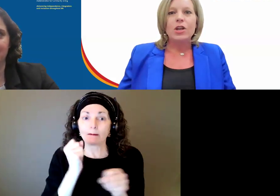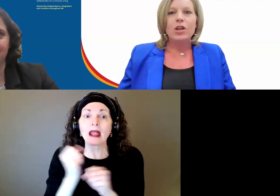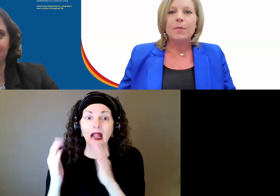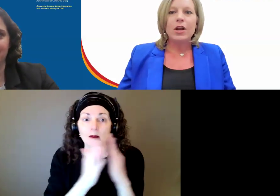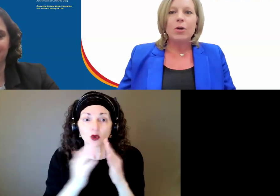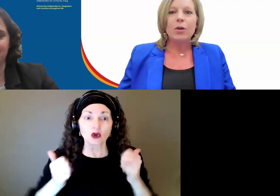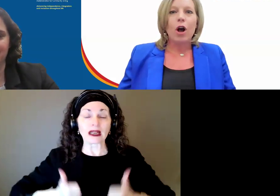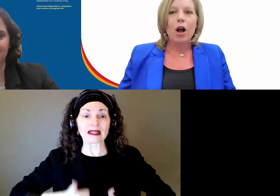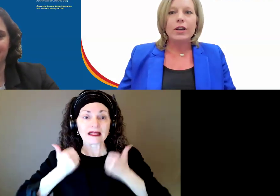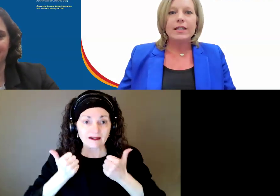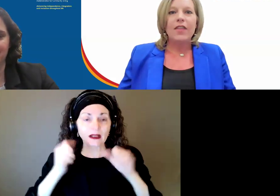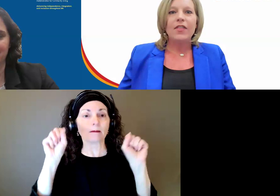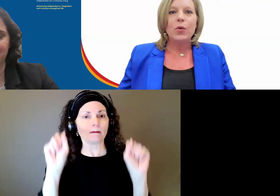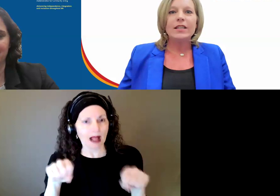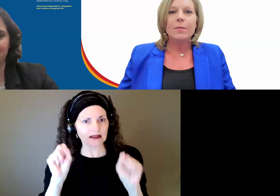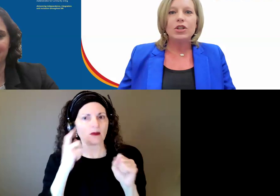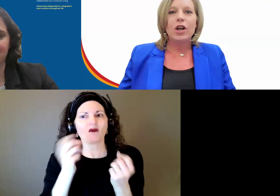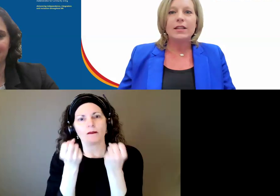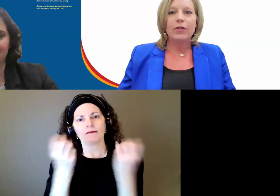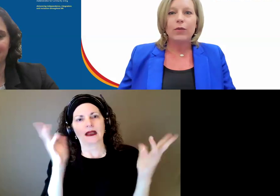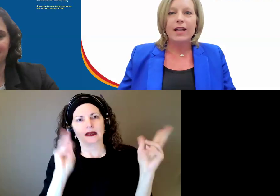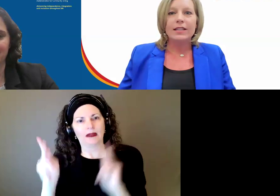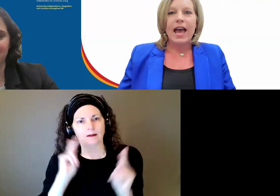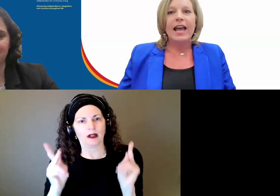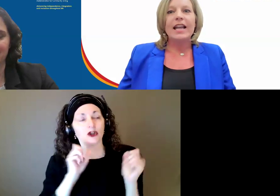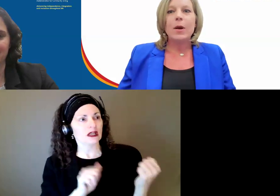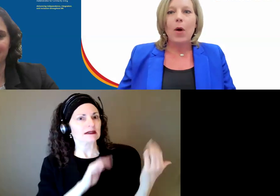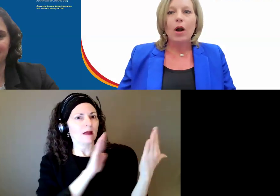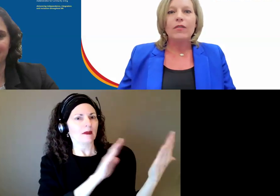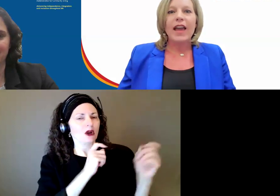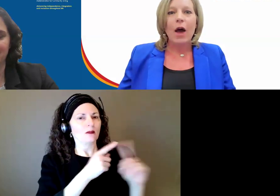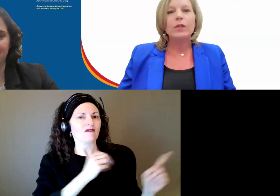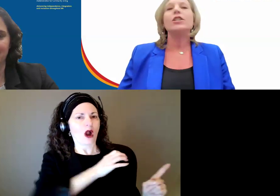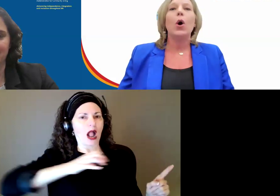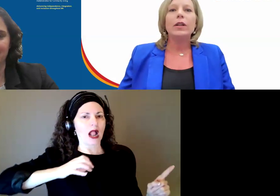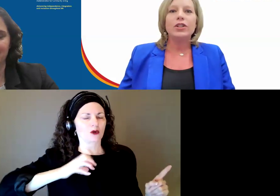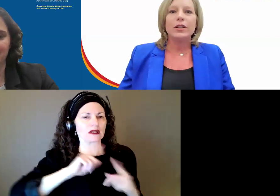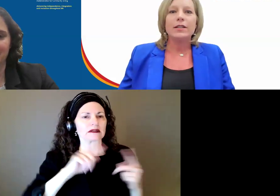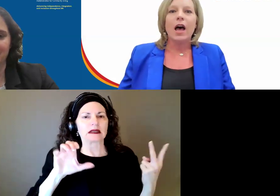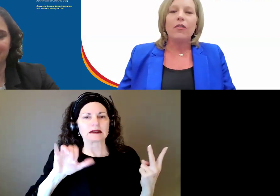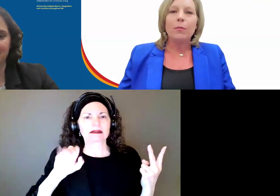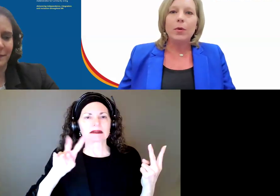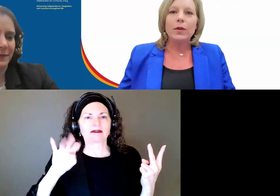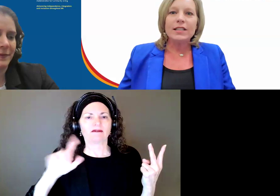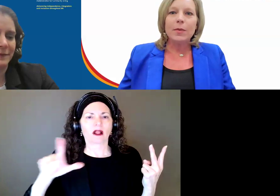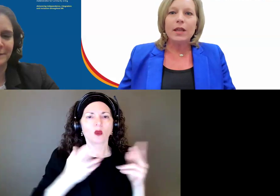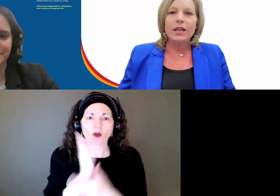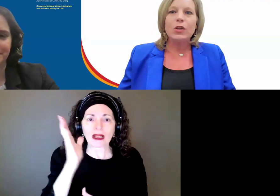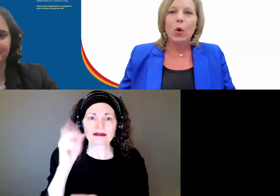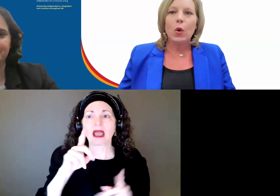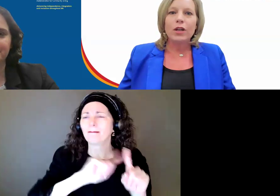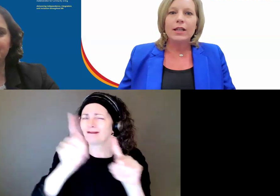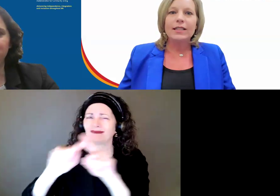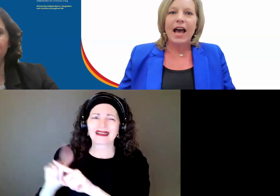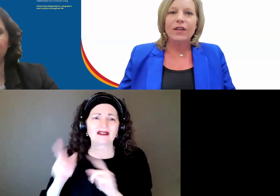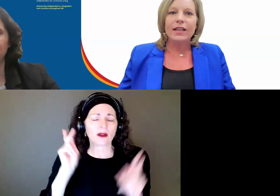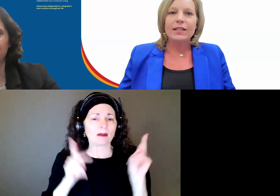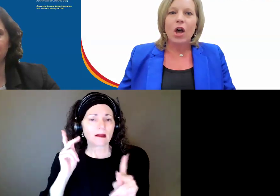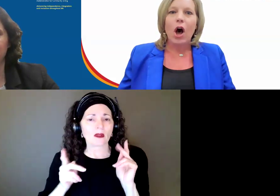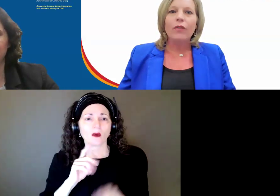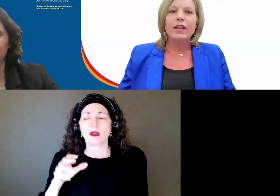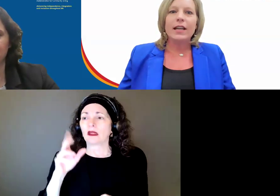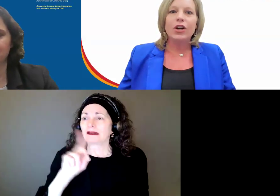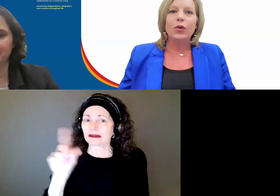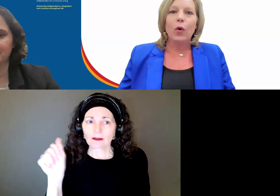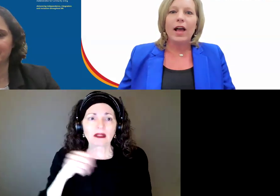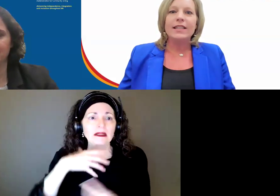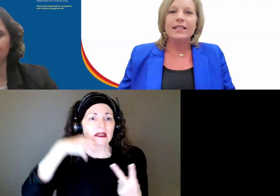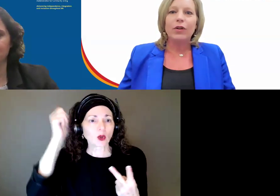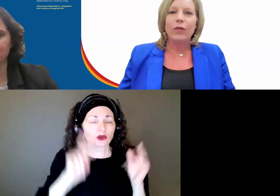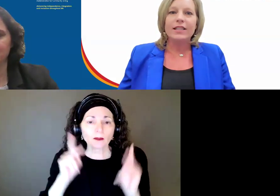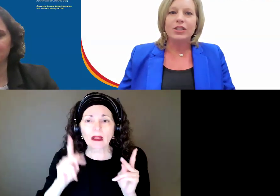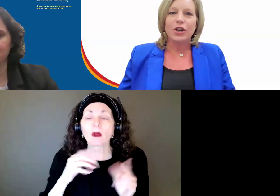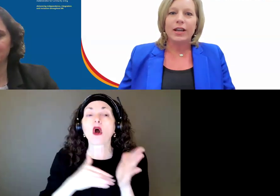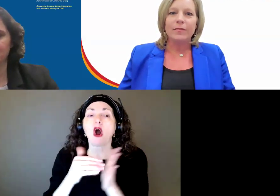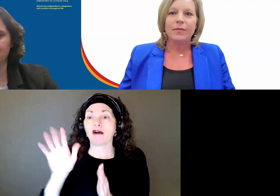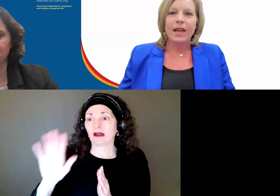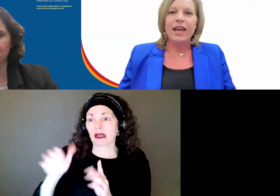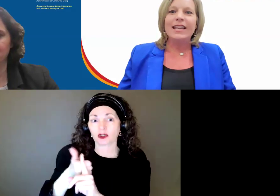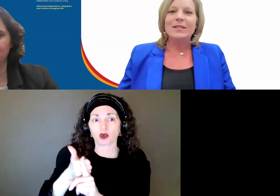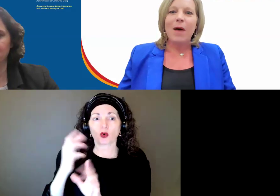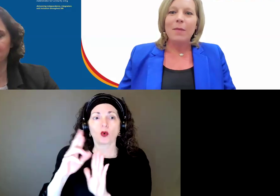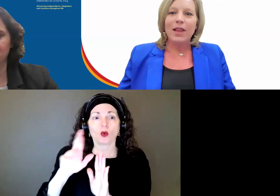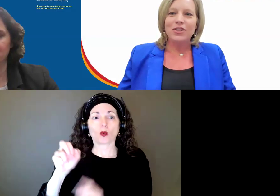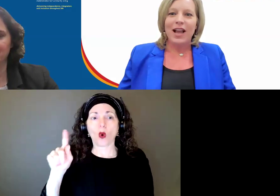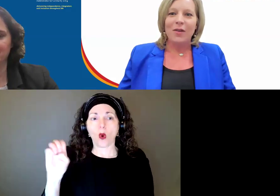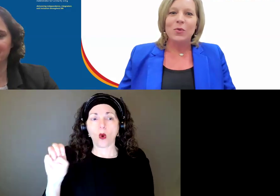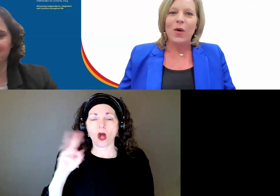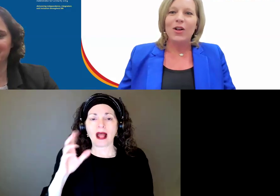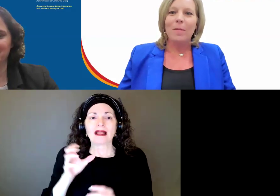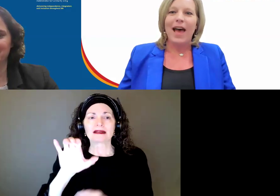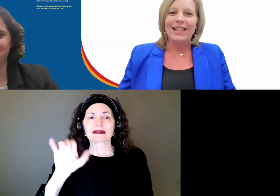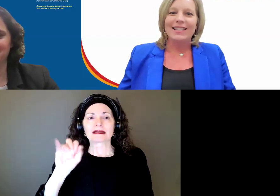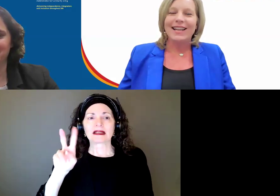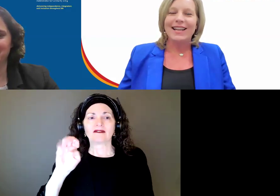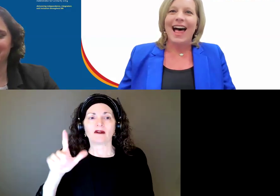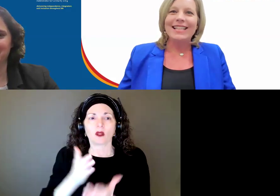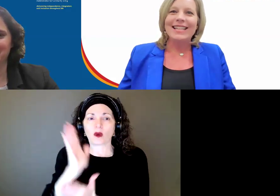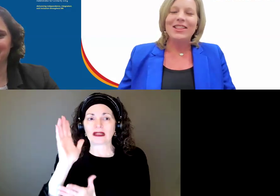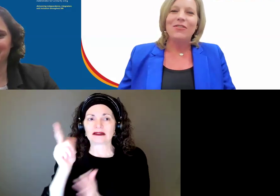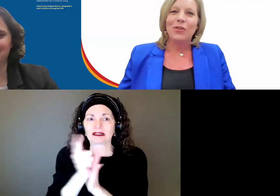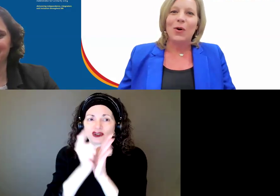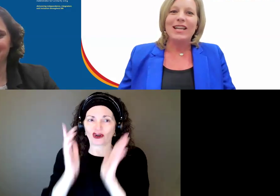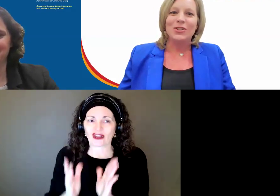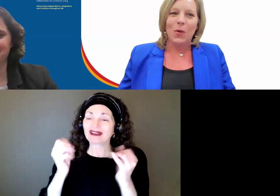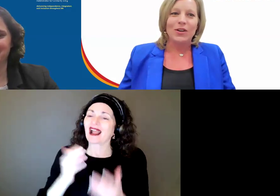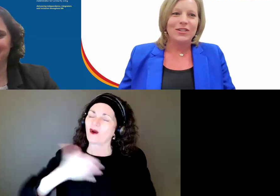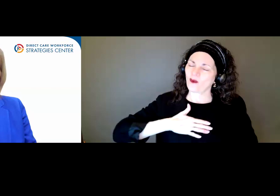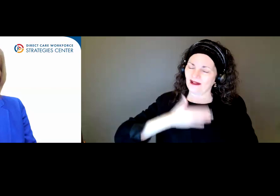She has appeared before Congress and the U.S. Commission on Civil Rights and has been a part of countless coalitions of people with disabilities, older adults, advocates, often in her role as a civil rights attorney. It is my pleasure now to welcome Alison. Alison, the floor is yours.